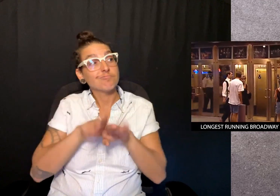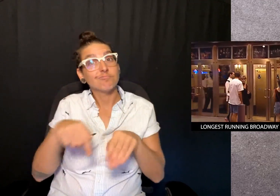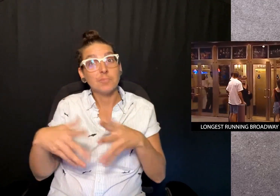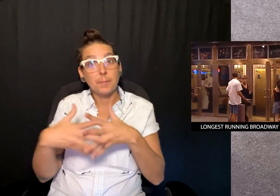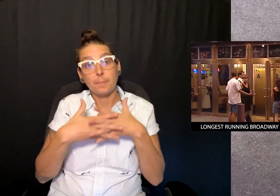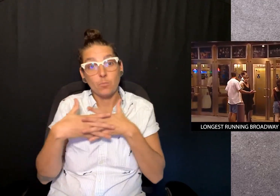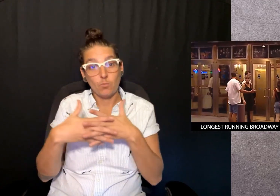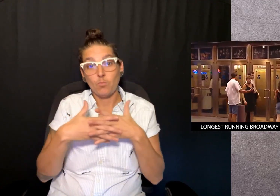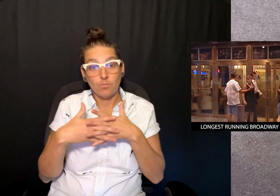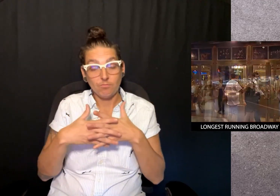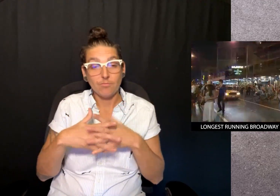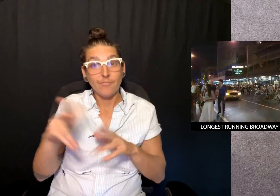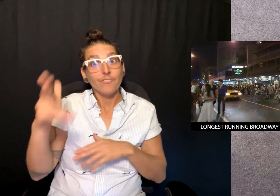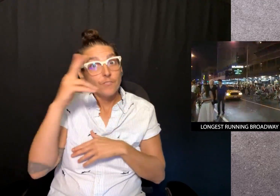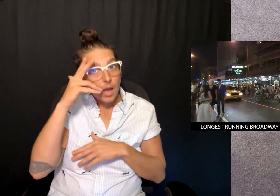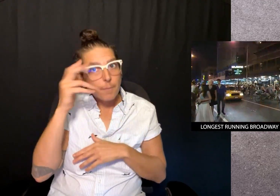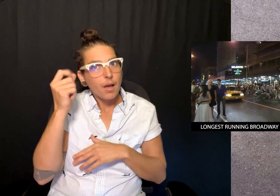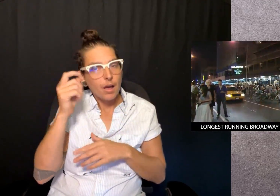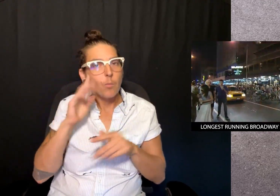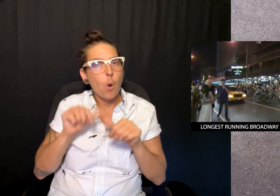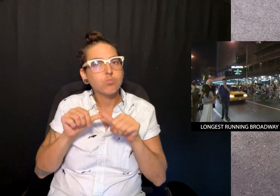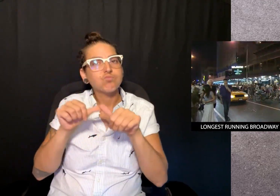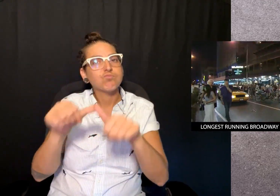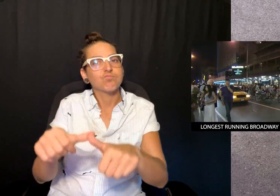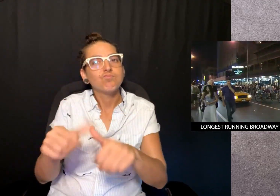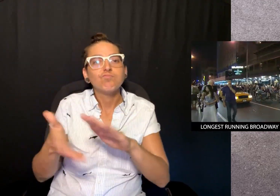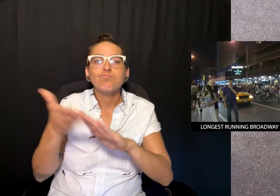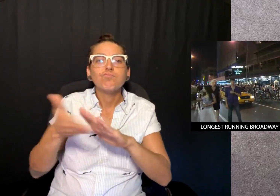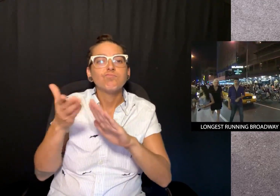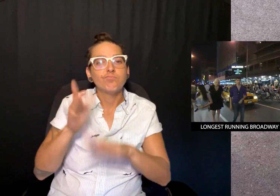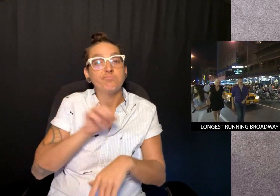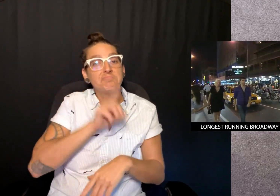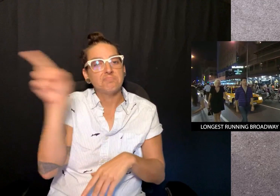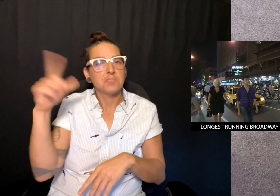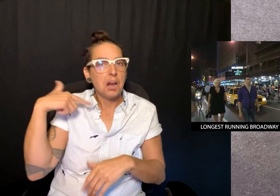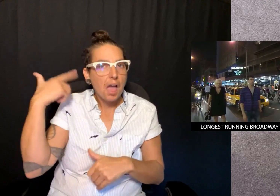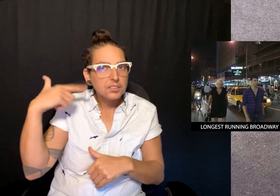the show is closing in America Phantom of the Opera will continue production in London